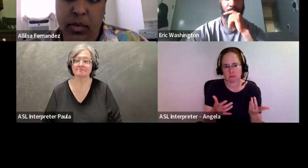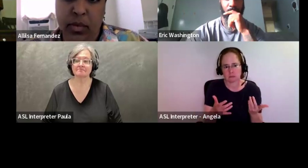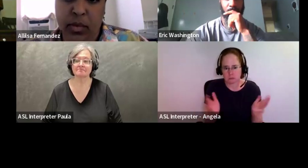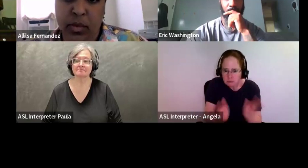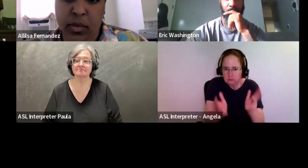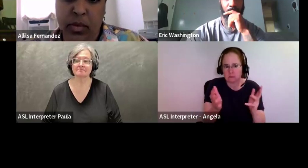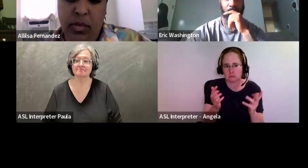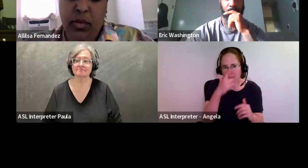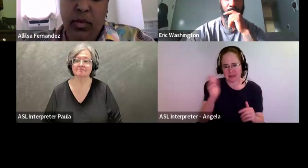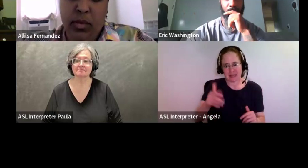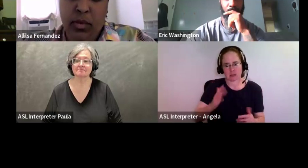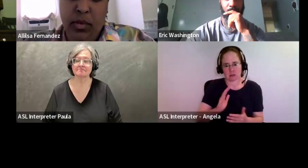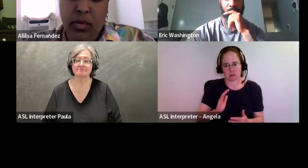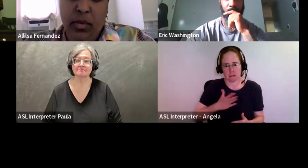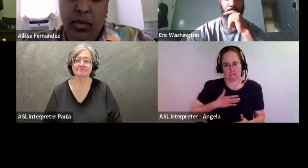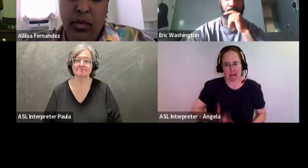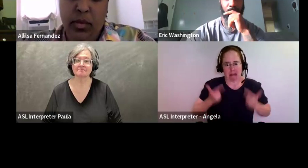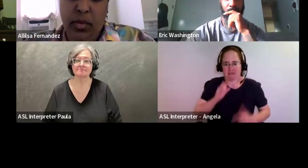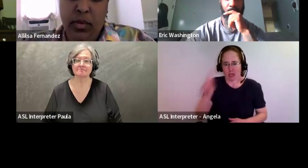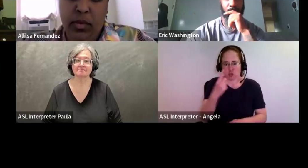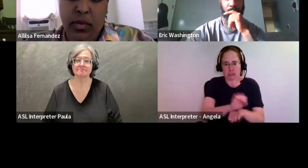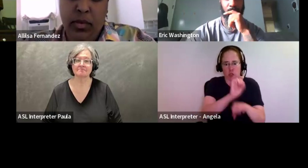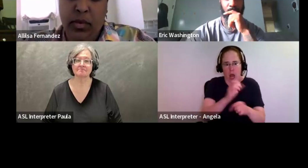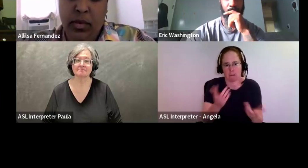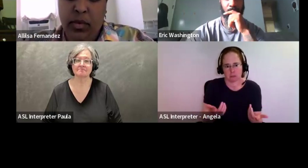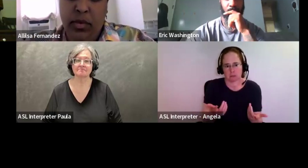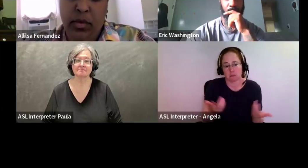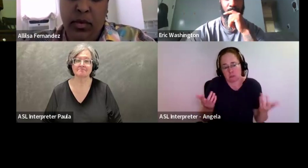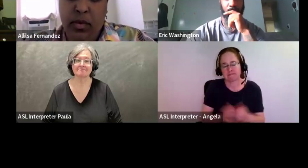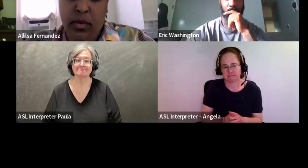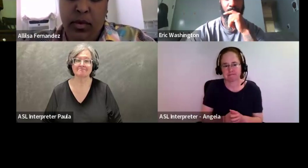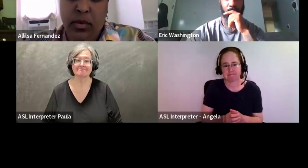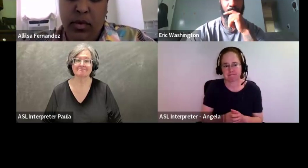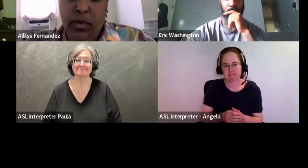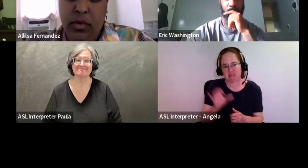also a part of my life. It's not just a job. So, yeah, that would be quite sure.